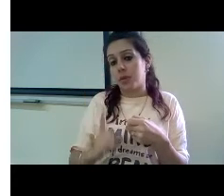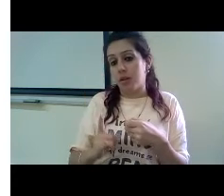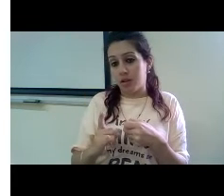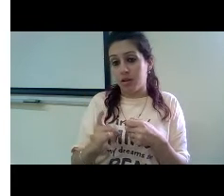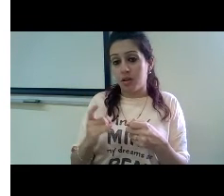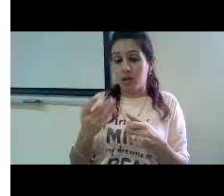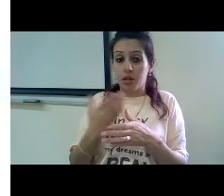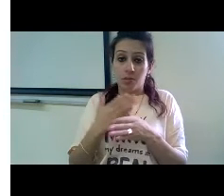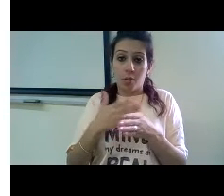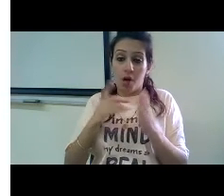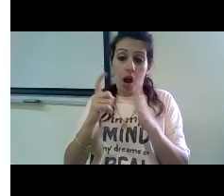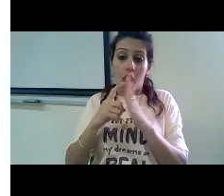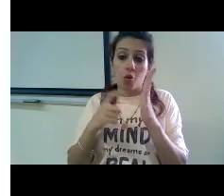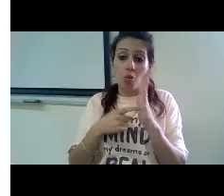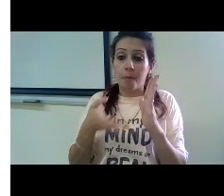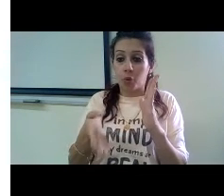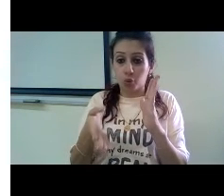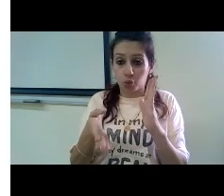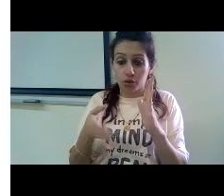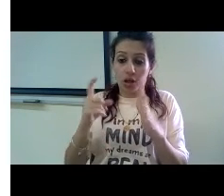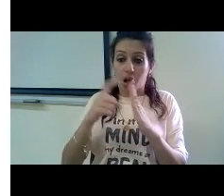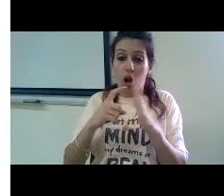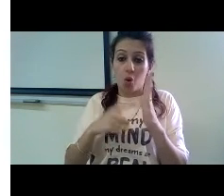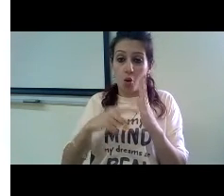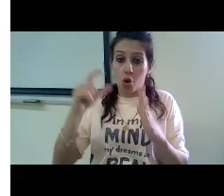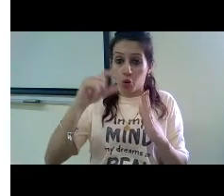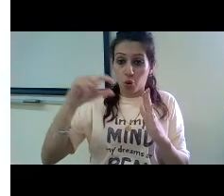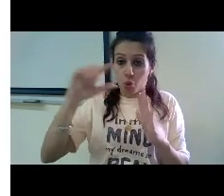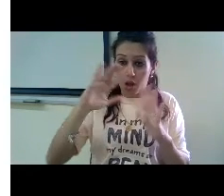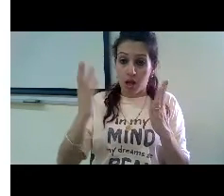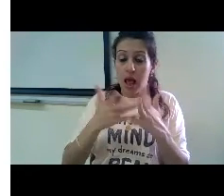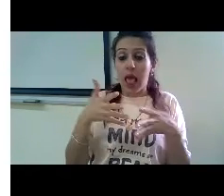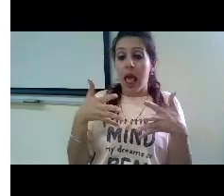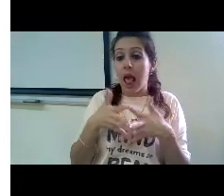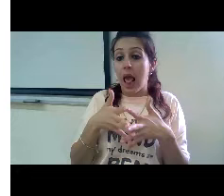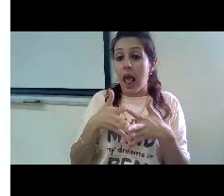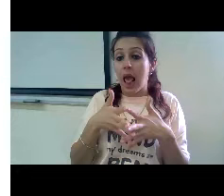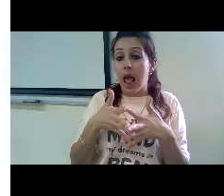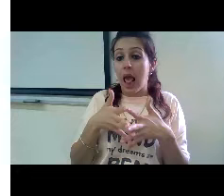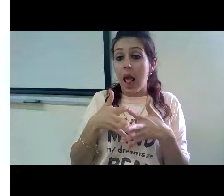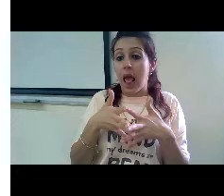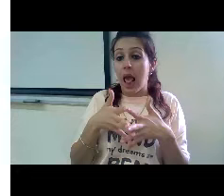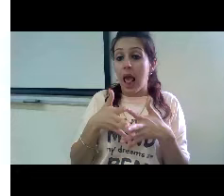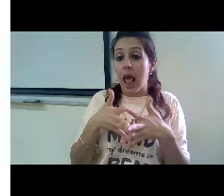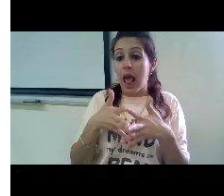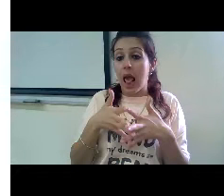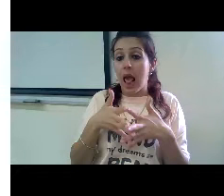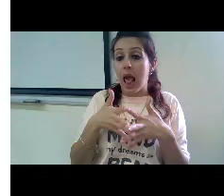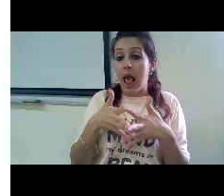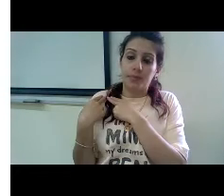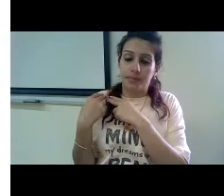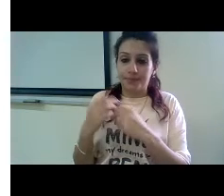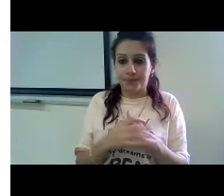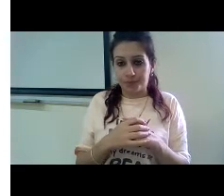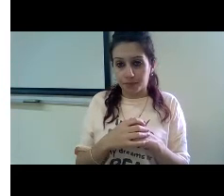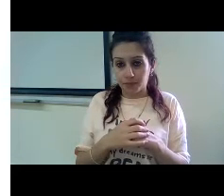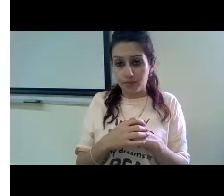to educate the children in, and what the role of the house, The home in education is.